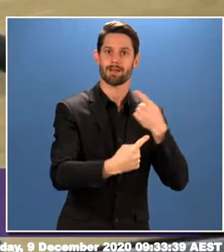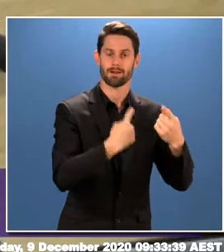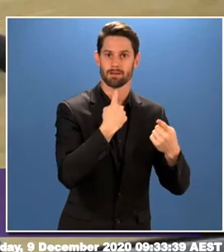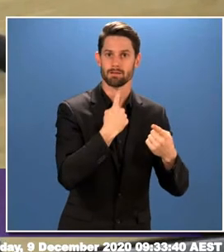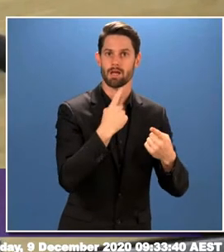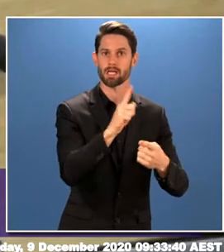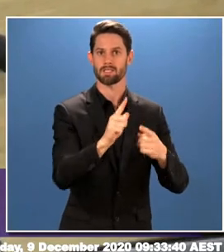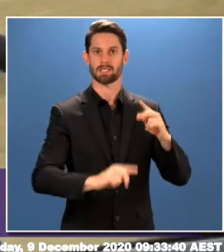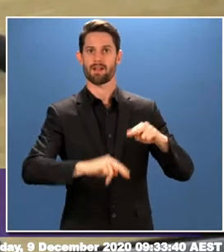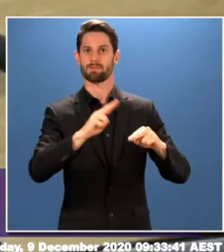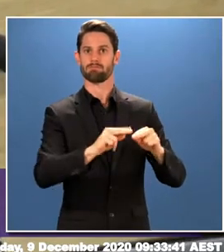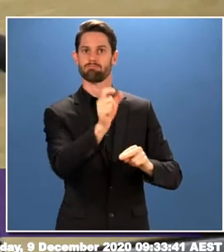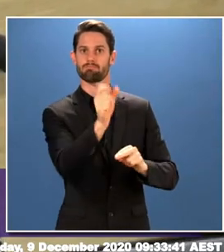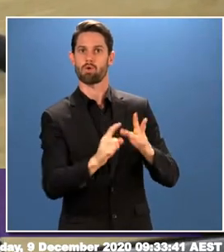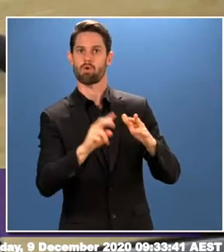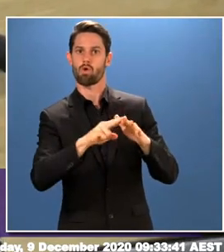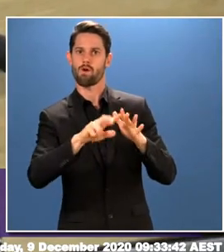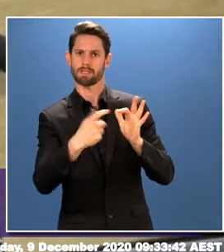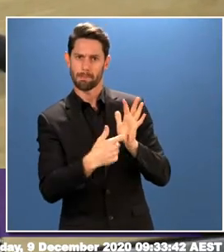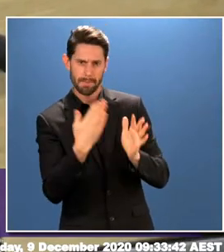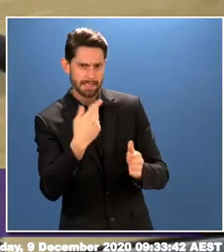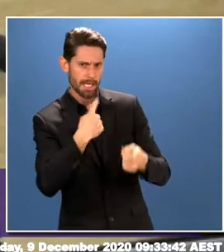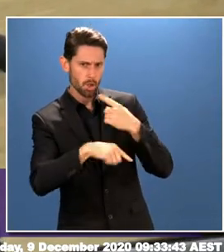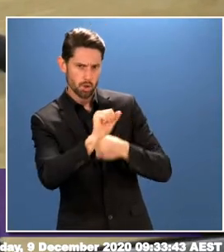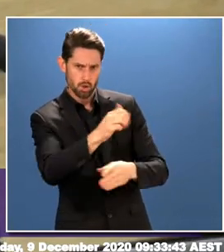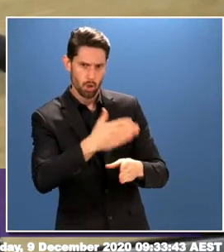Can you tell me a little bit about what your role involves?